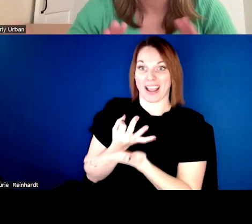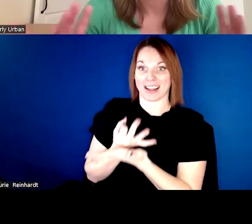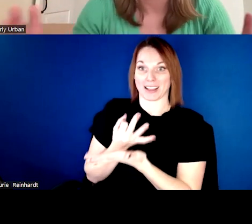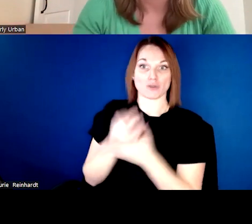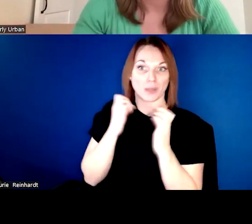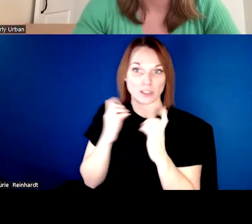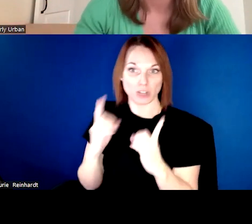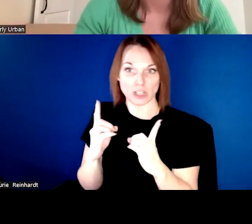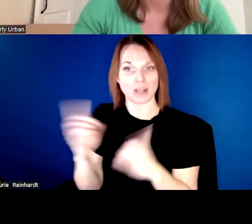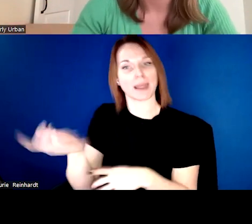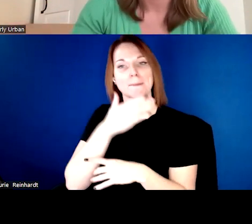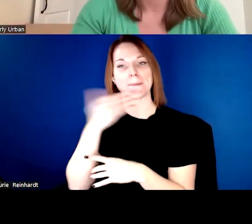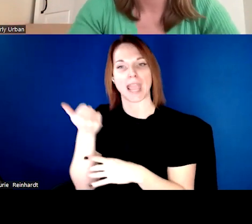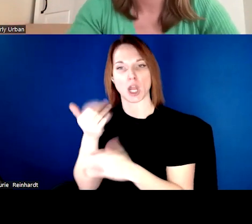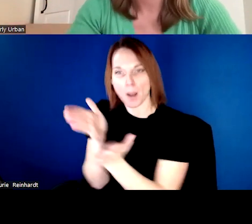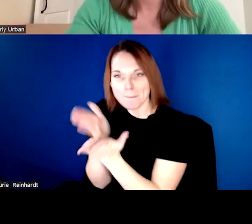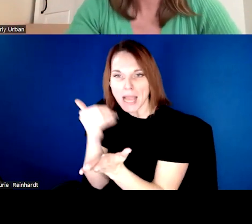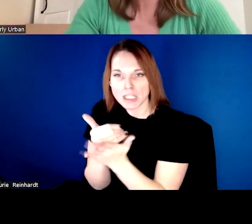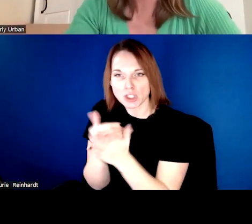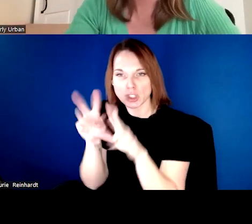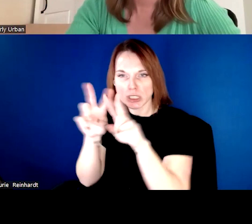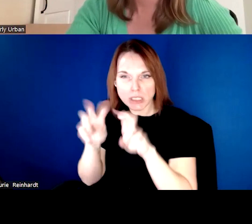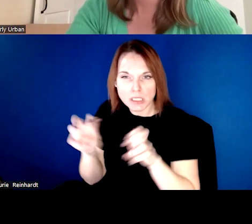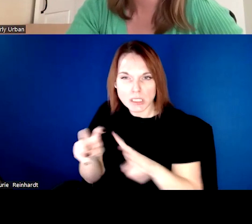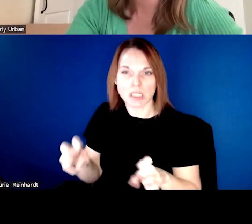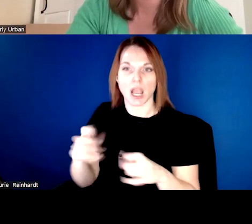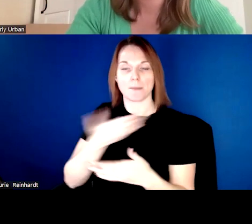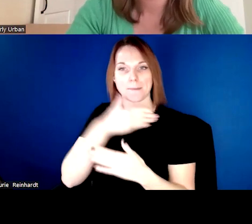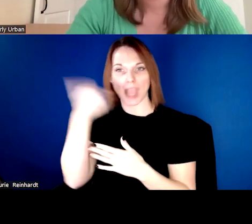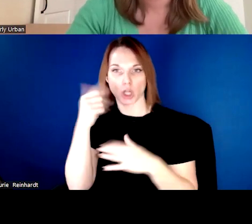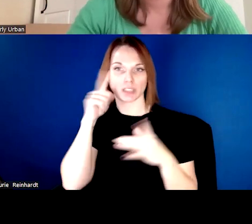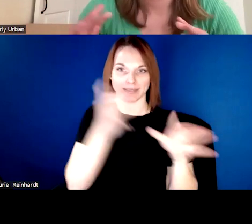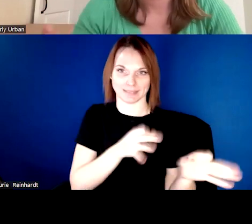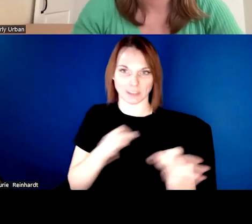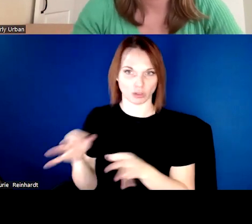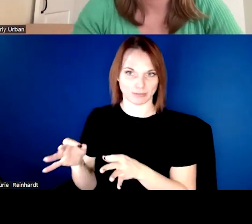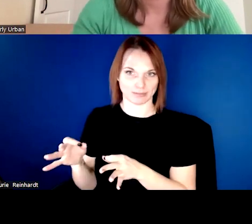so that they're able to make better decisions. Now we also find that it does